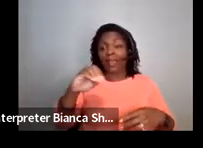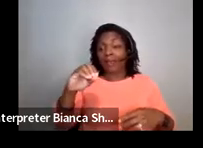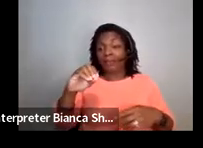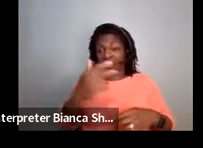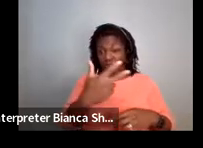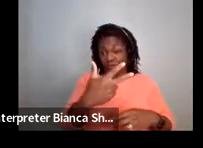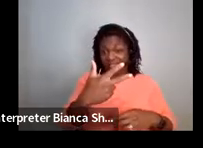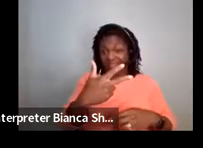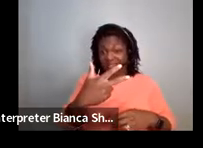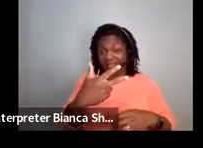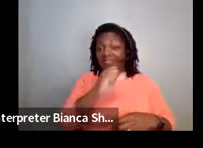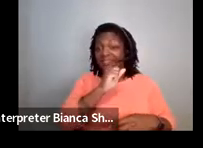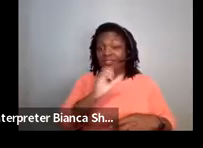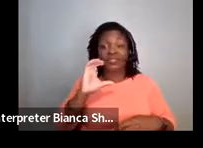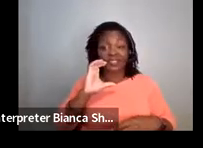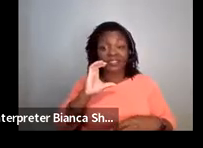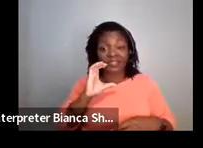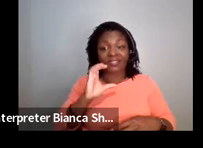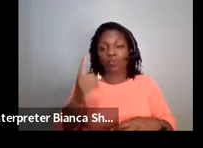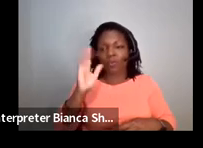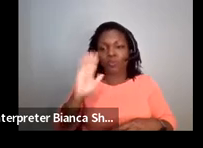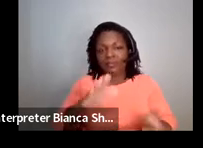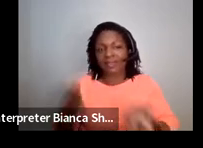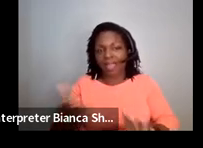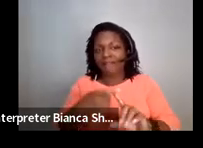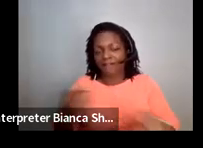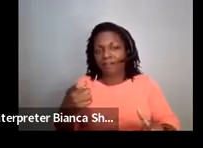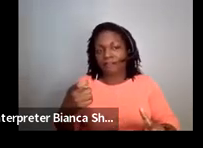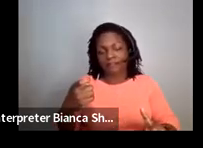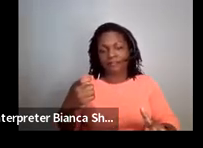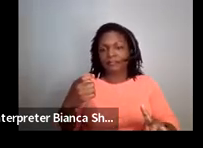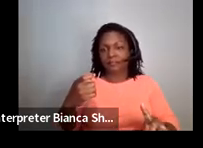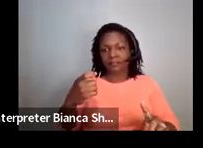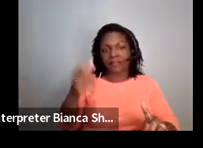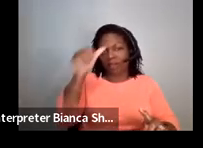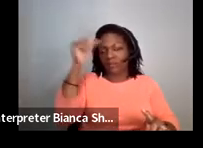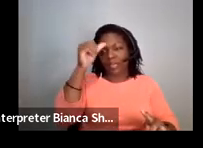alzheimer's one and 3 singers that's a awful number.